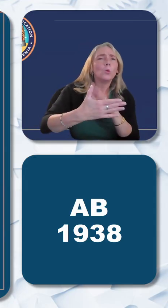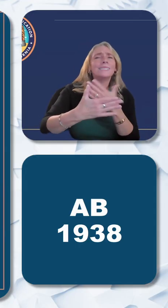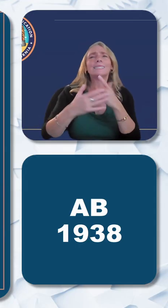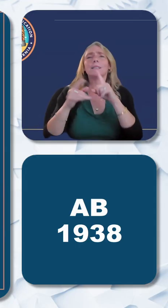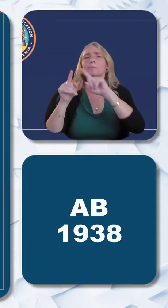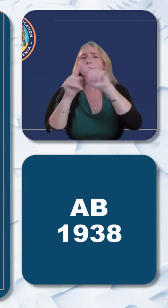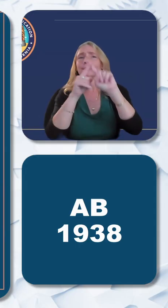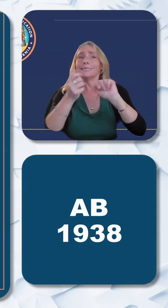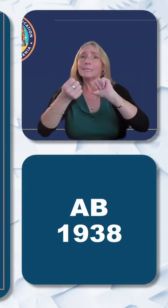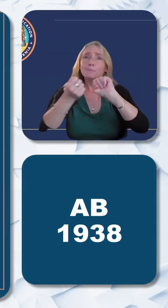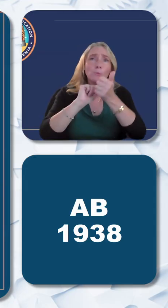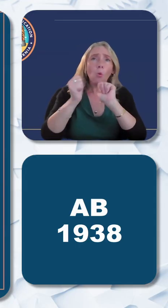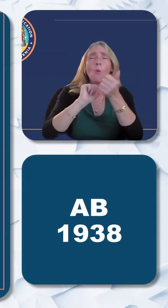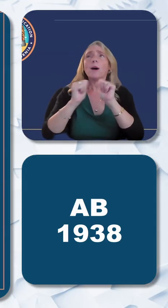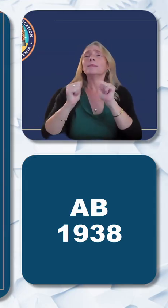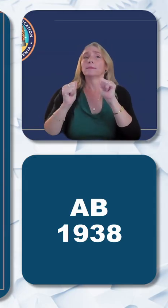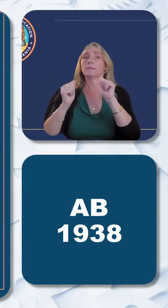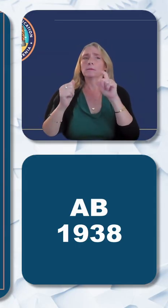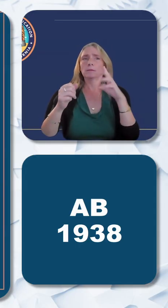P.E. Art. Music.